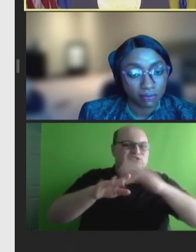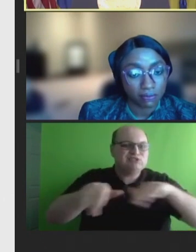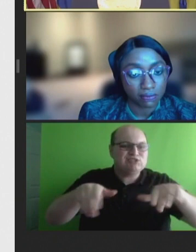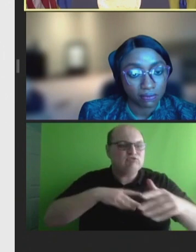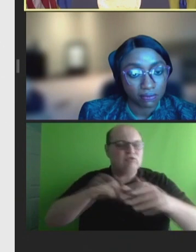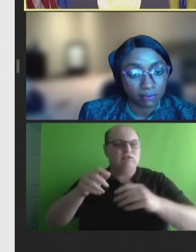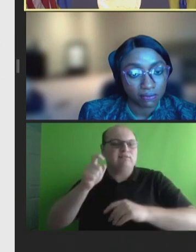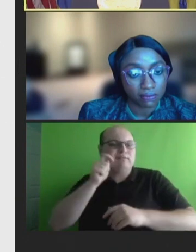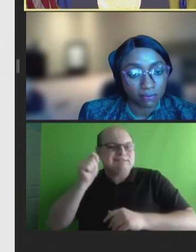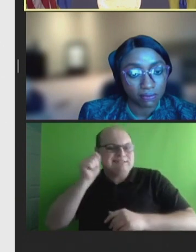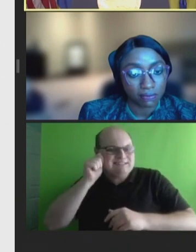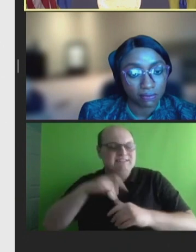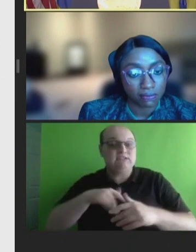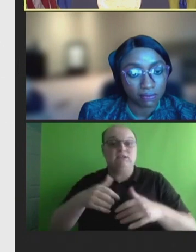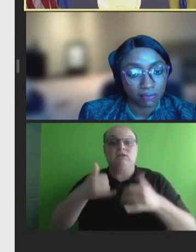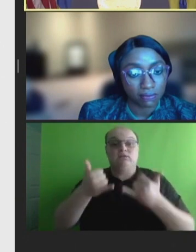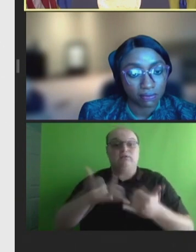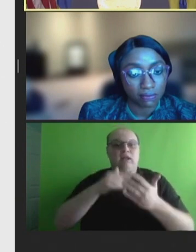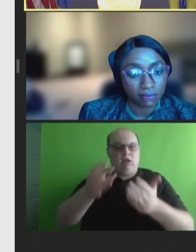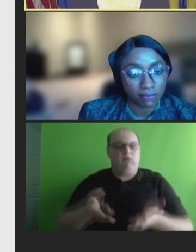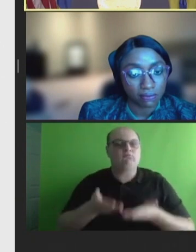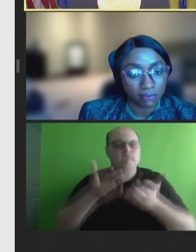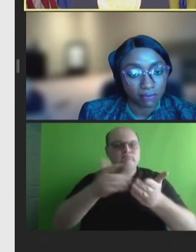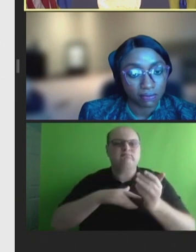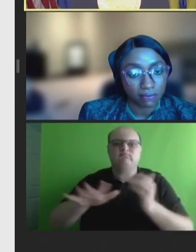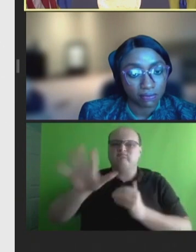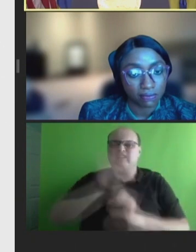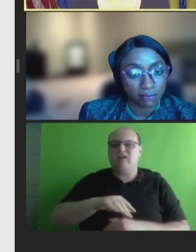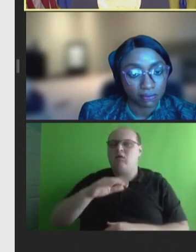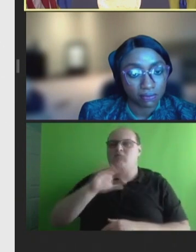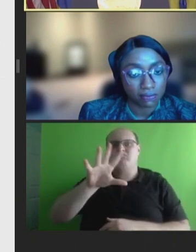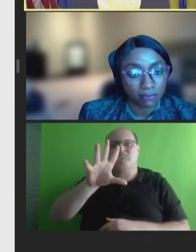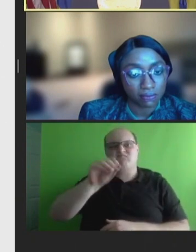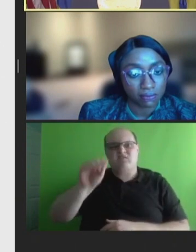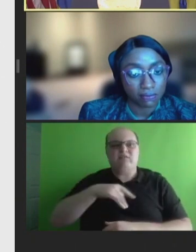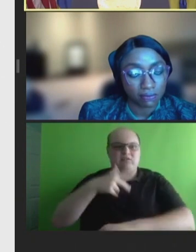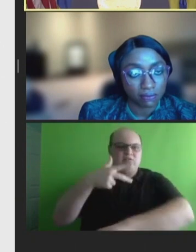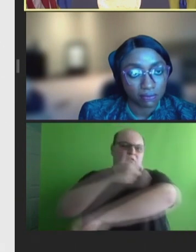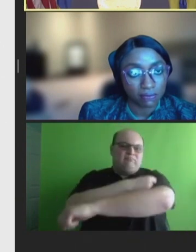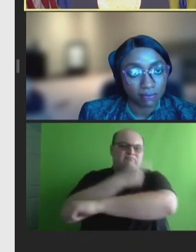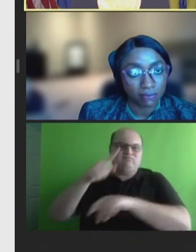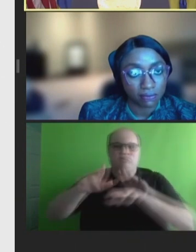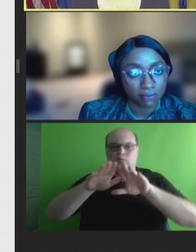And so, currently provides approximately 50 percent of vaccines for children in the U.S.